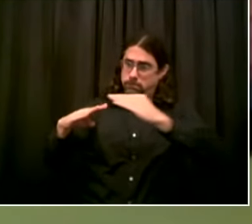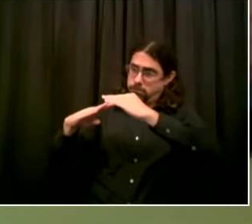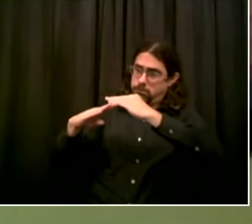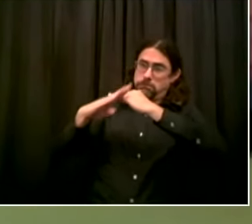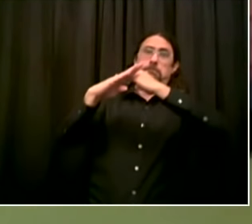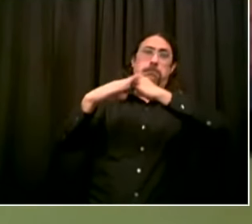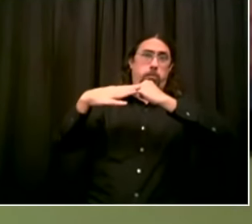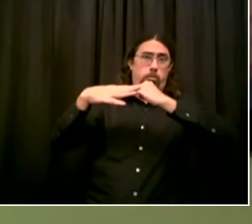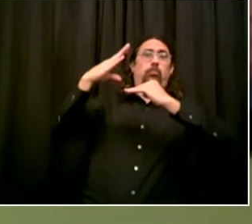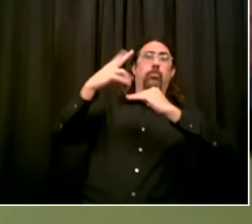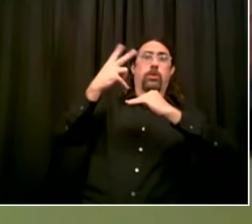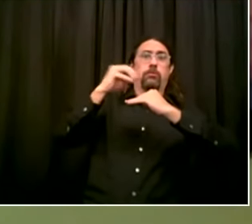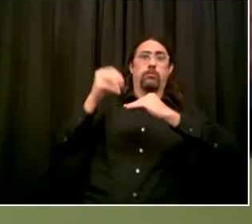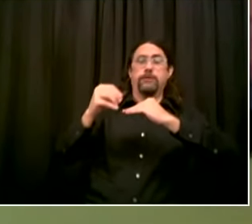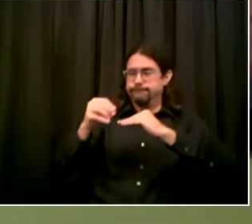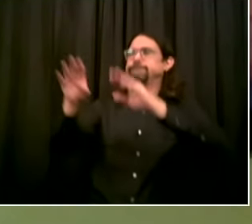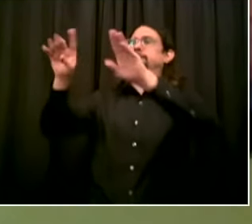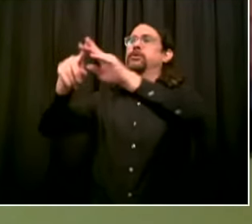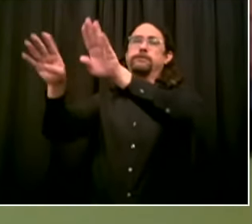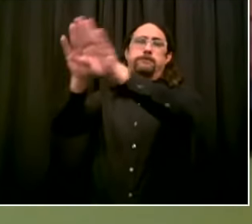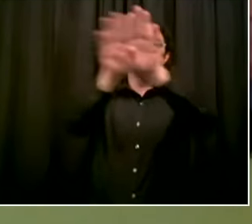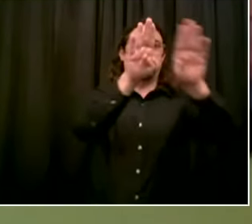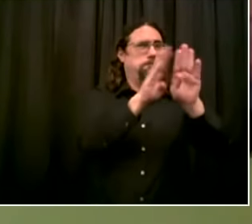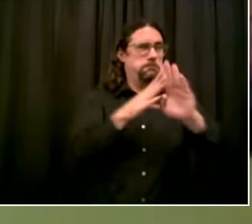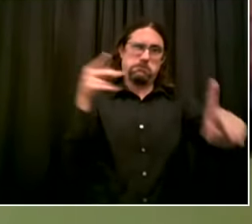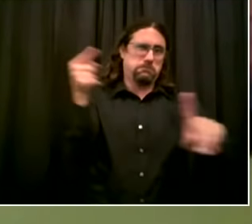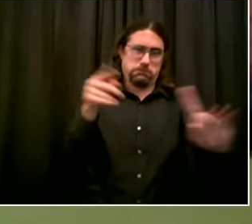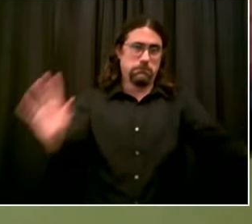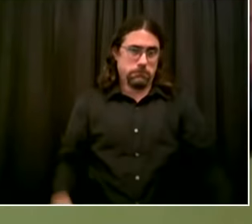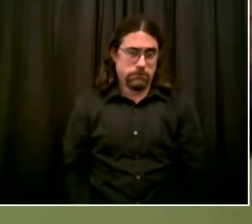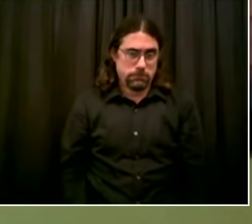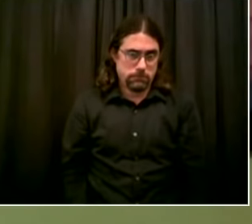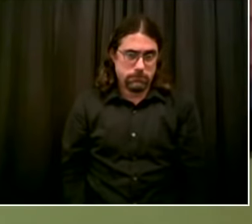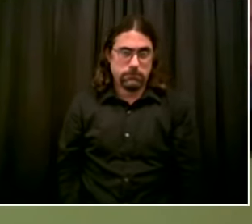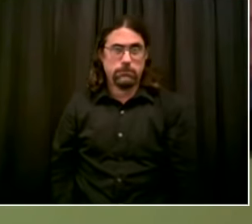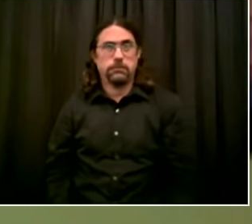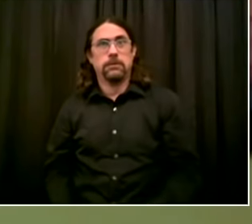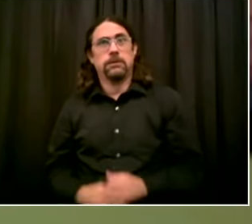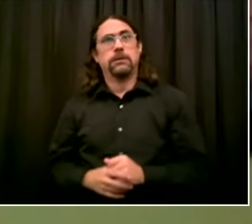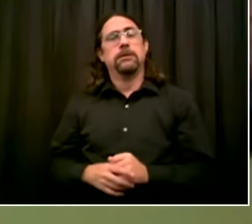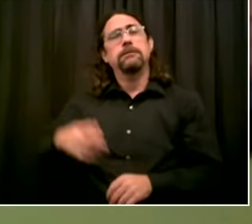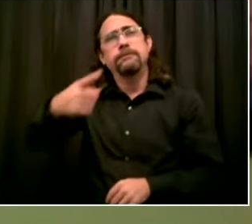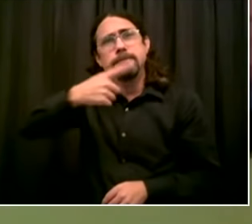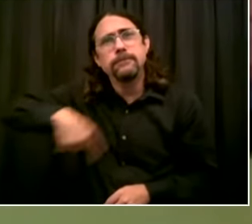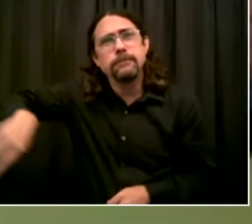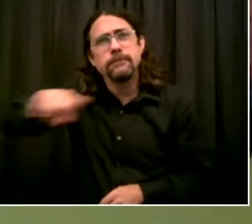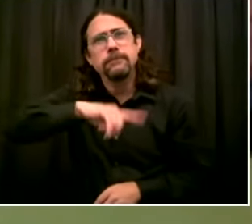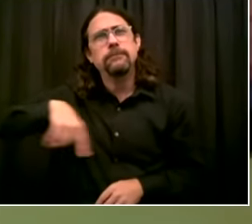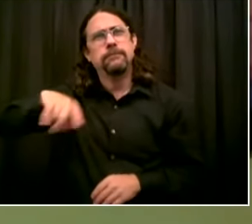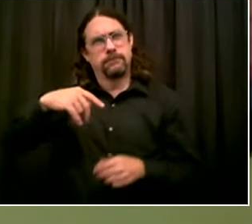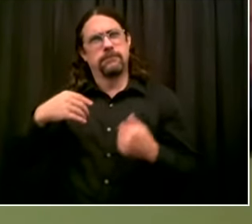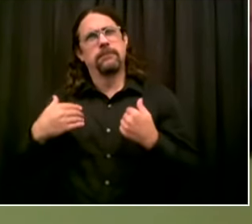HAPPEN, ONE OF TE HTINHGS THAT THEO DCTOR AUTGHT ME, THIS STUFF DOES N OT HAPPEN OVERNIGHT.